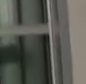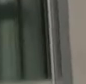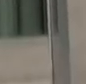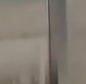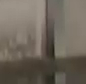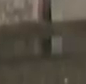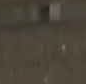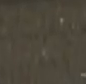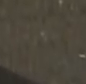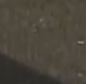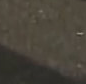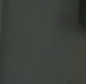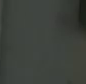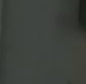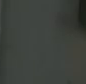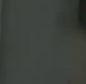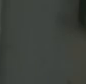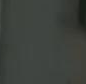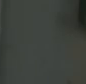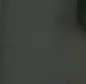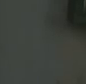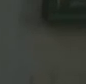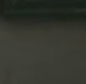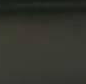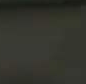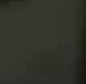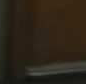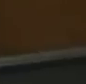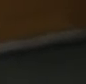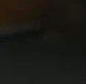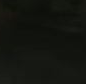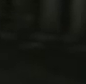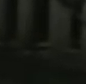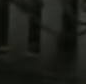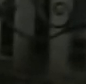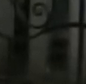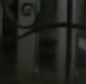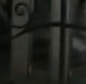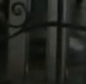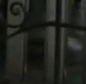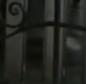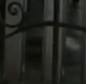INCREASE IN POVERTY. Reporter: AS FOR THE MILLIONS OF PLOY OWES WHO HAVE BEEN LAID